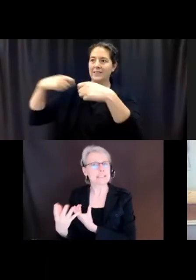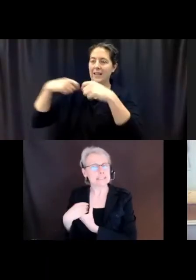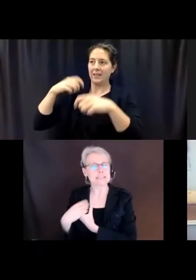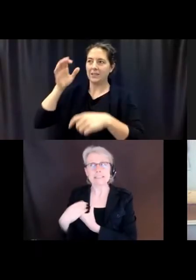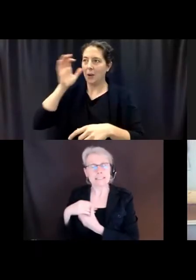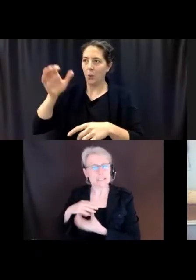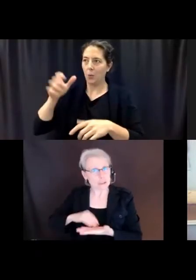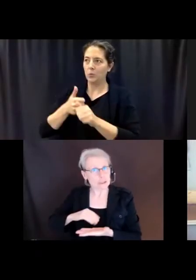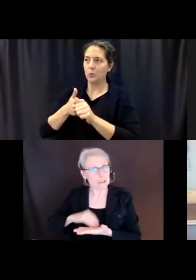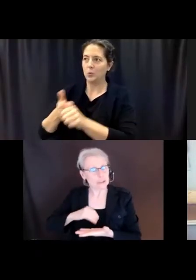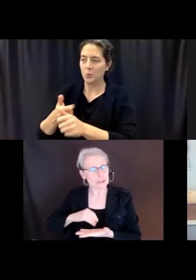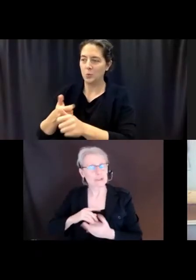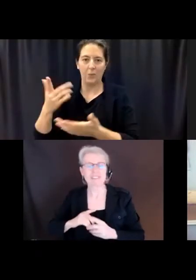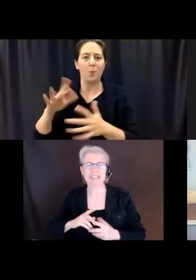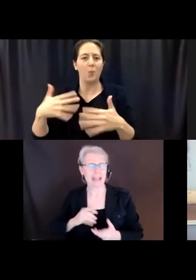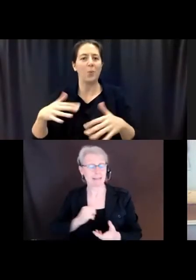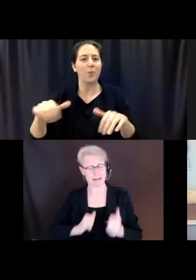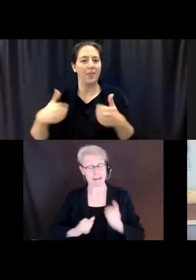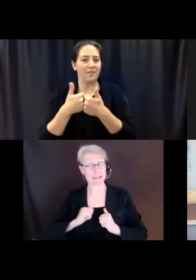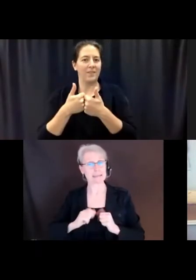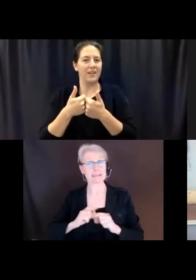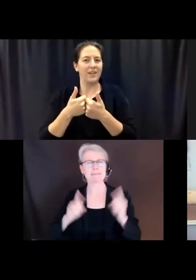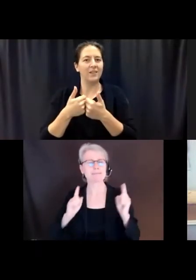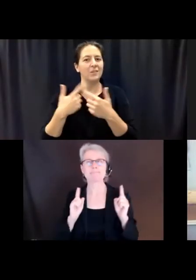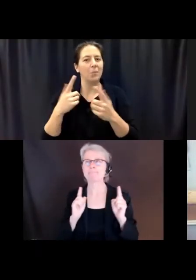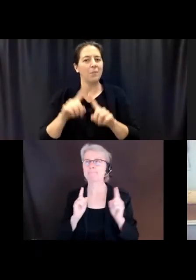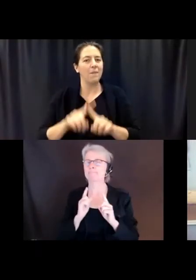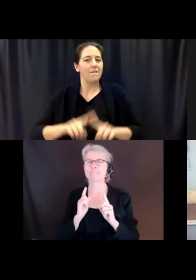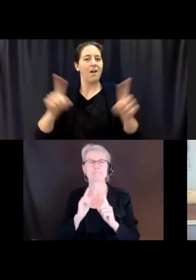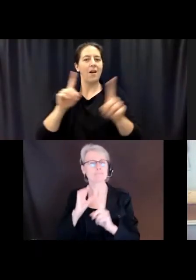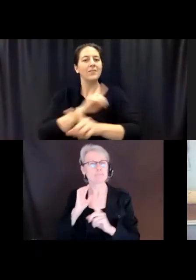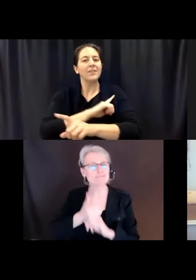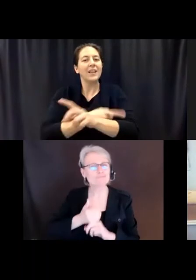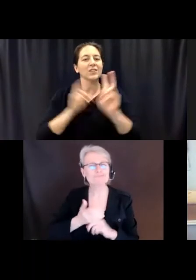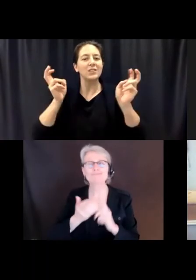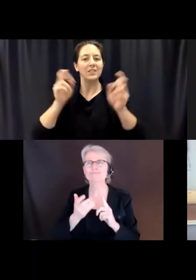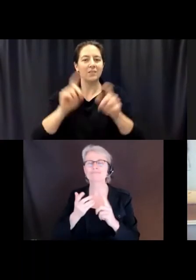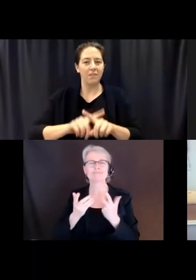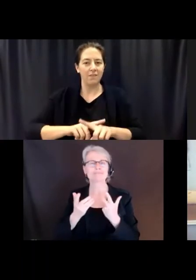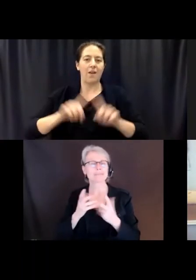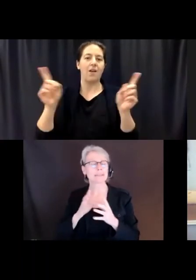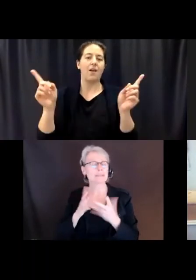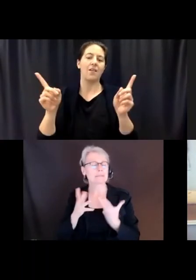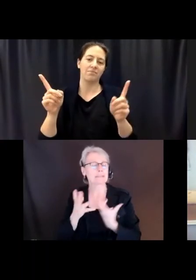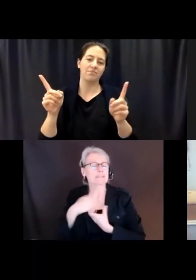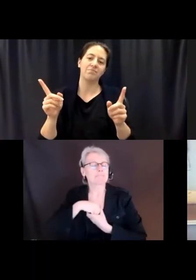TYPE OF ENERGY. AND SO I'M REALLY EXCITED TO PRESENT THIS FILM TO ALL OF YOU. IT IS